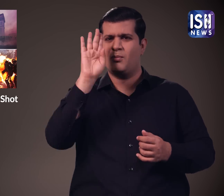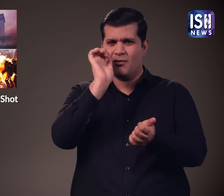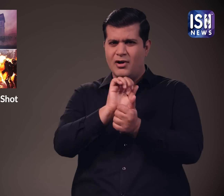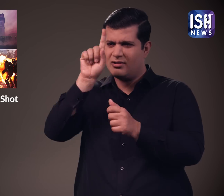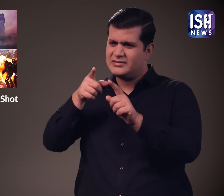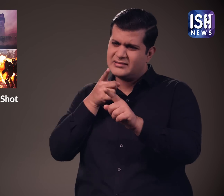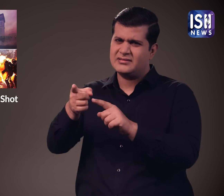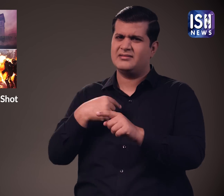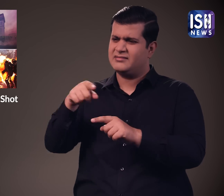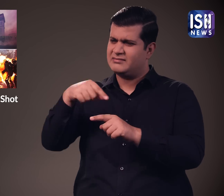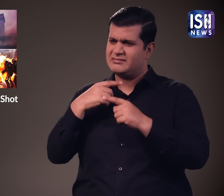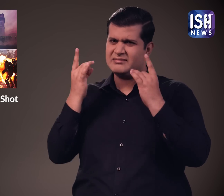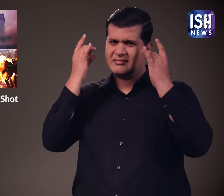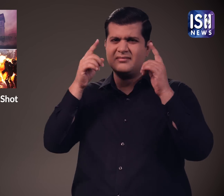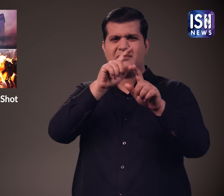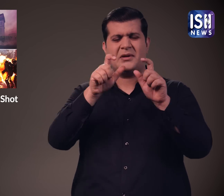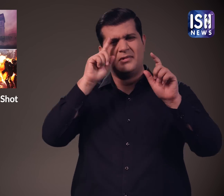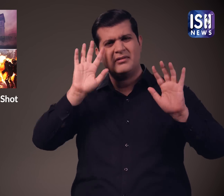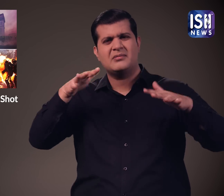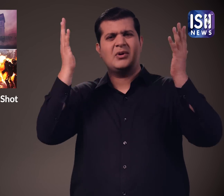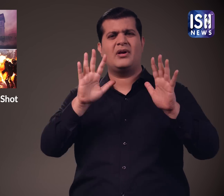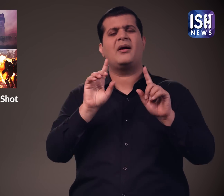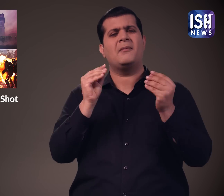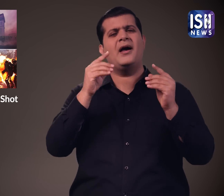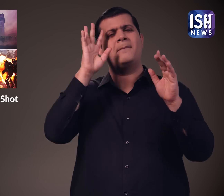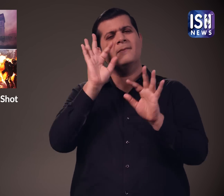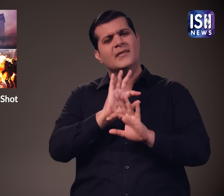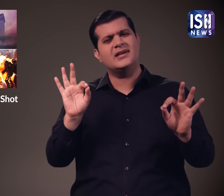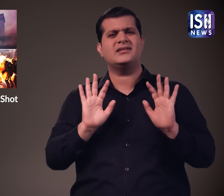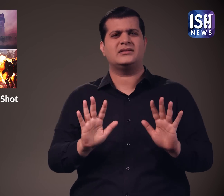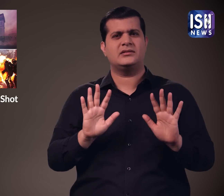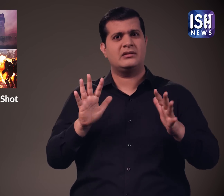My anger is only towards the police.